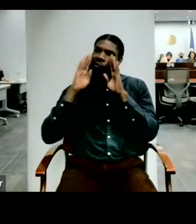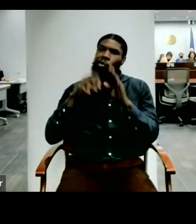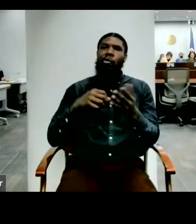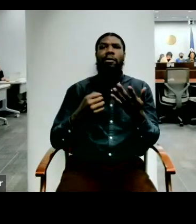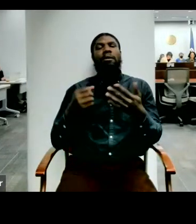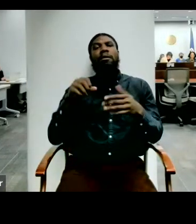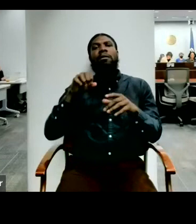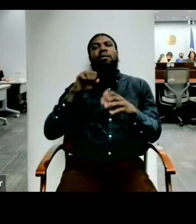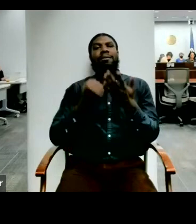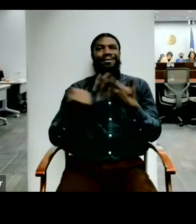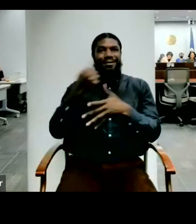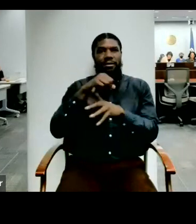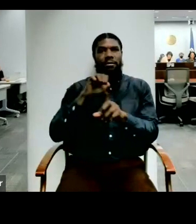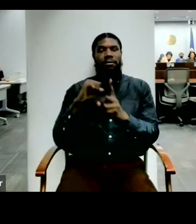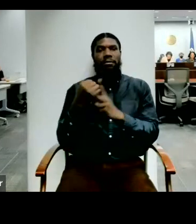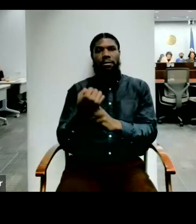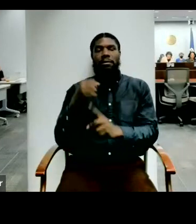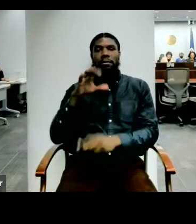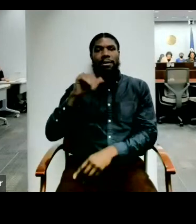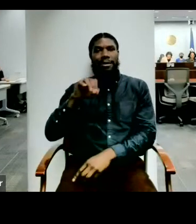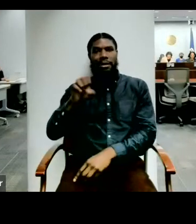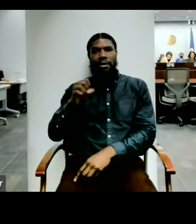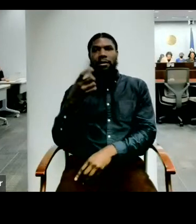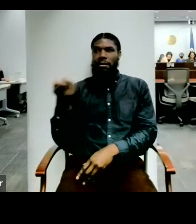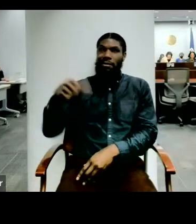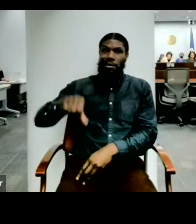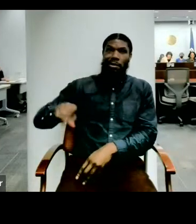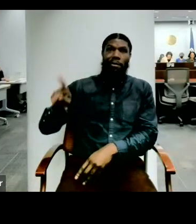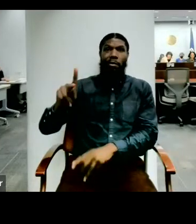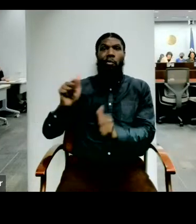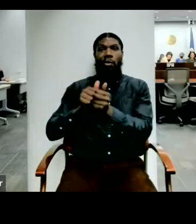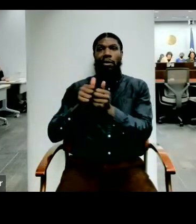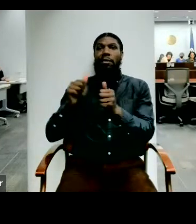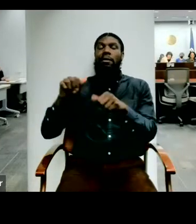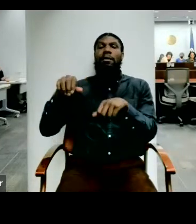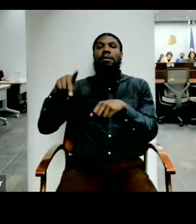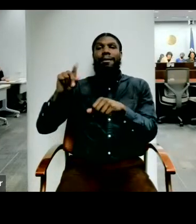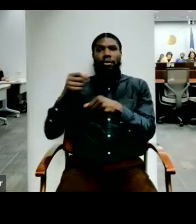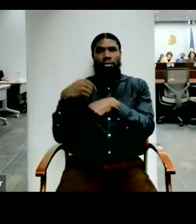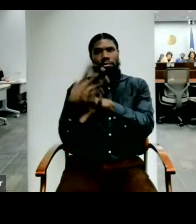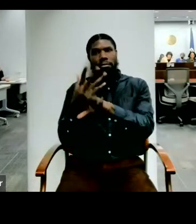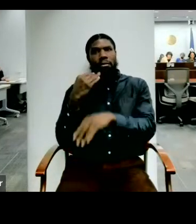remote work to employees with disabilities or harassing employees out of seeking remote work as